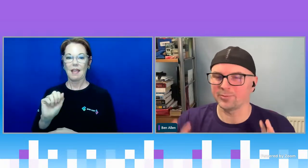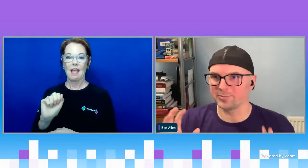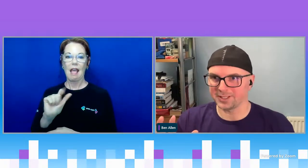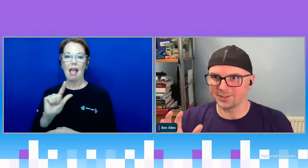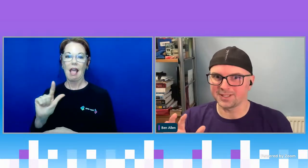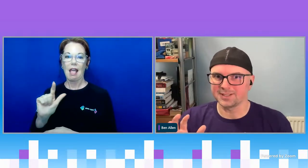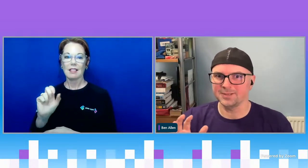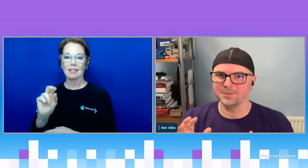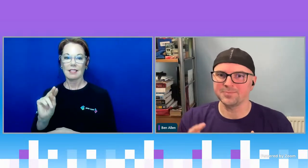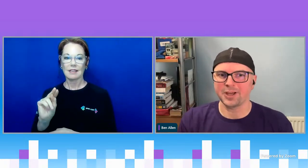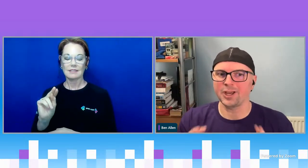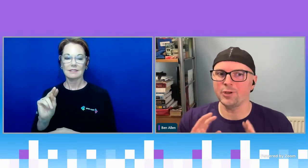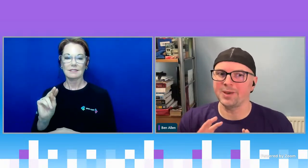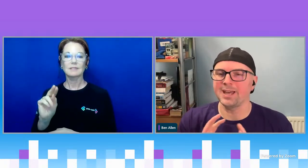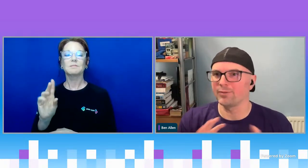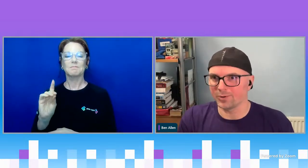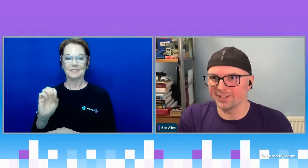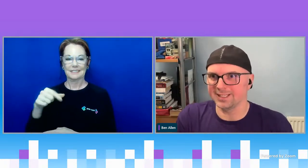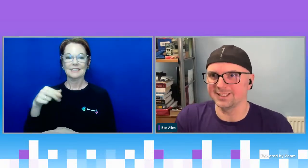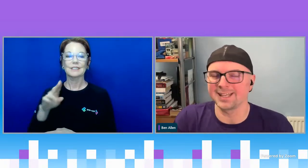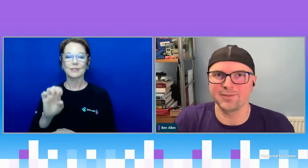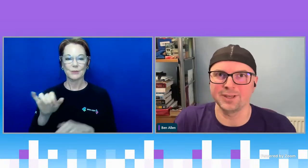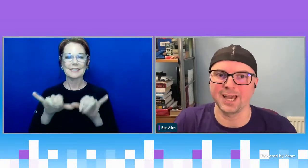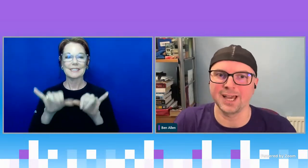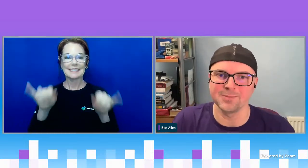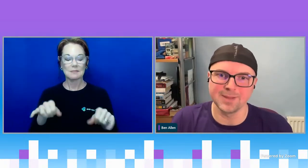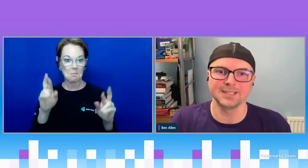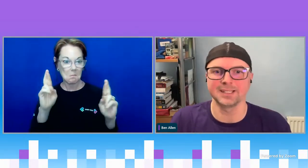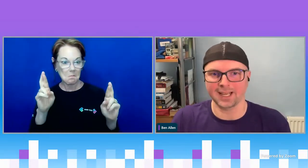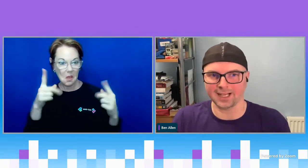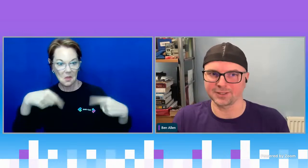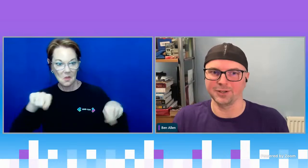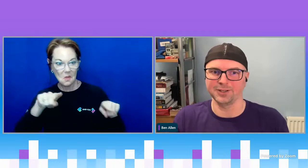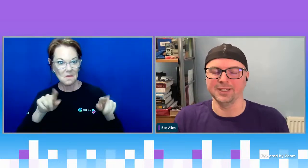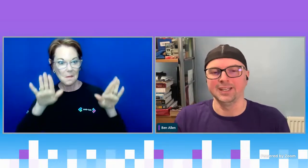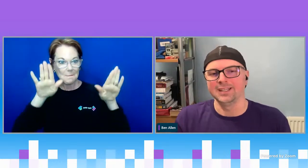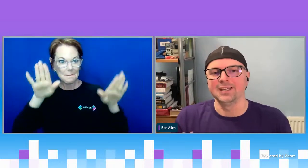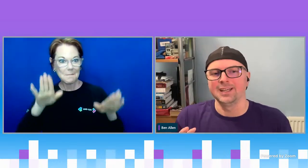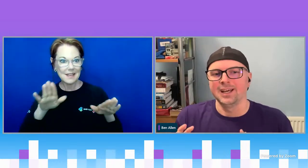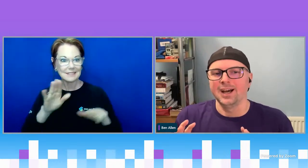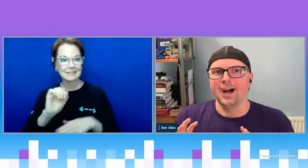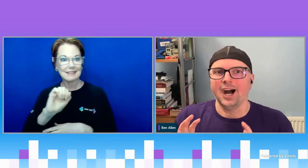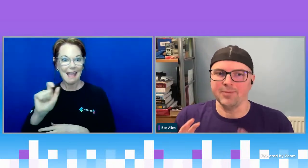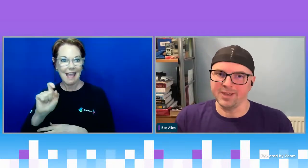Allen and I'm from Deque systems. I hope everyone is